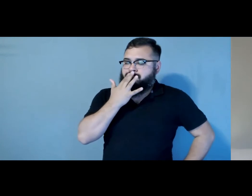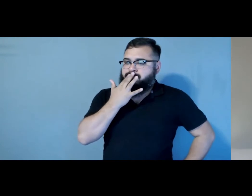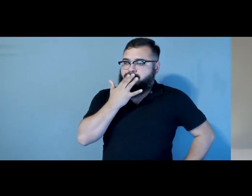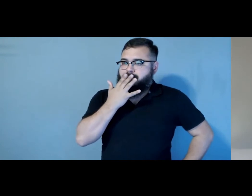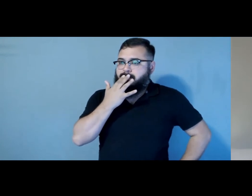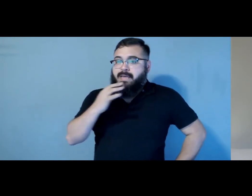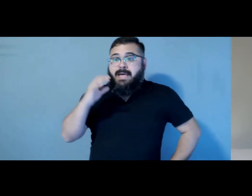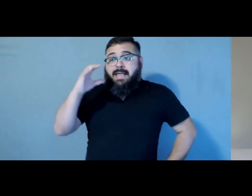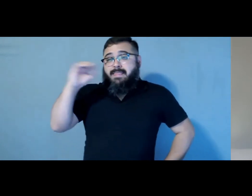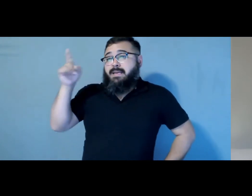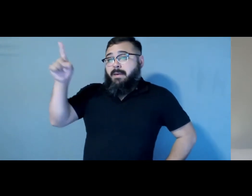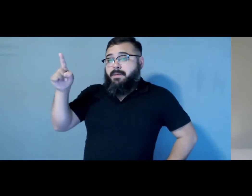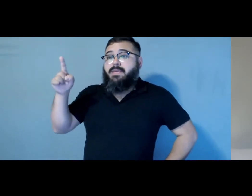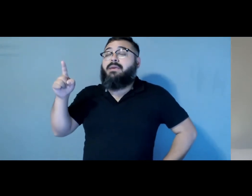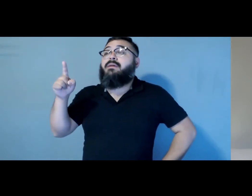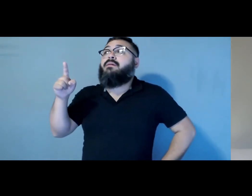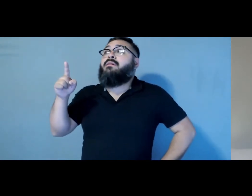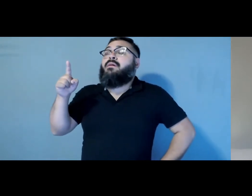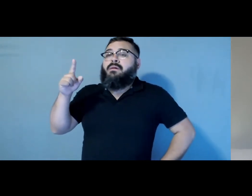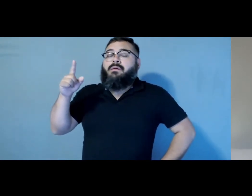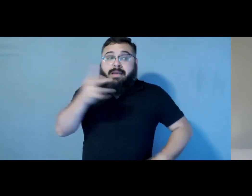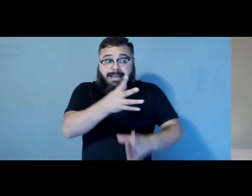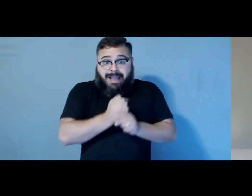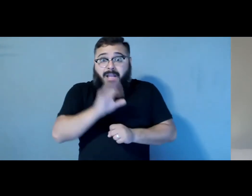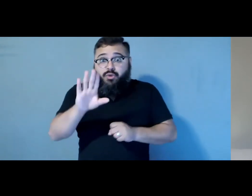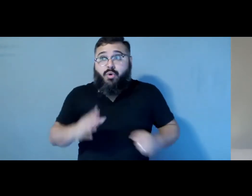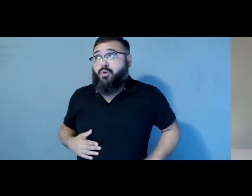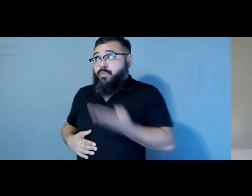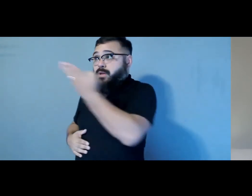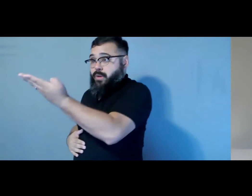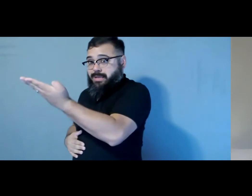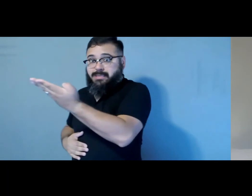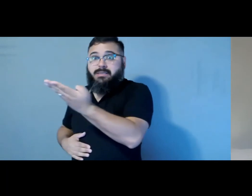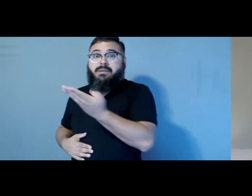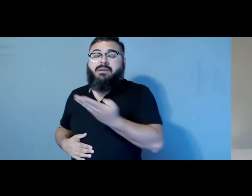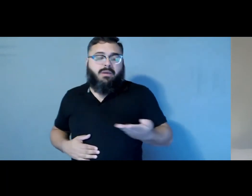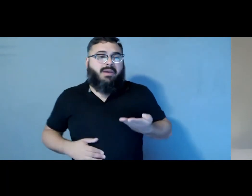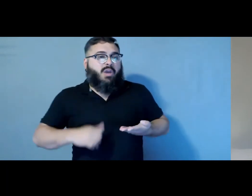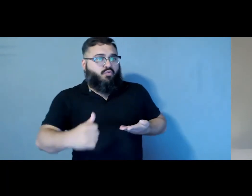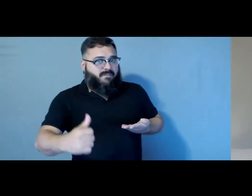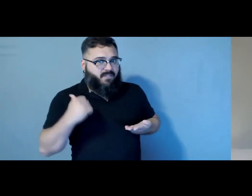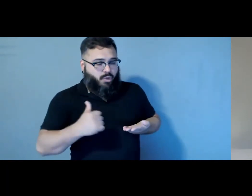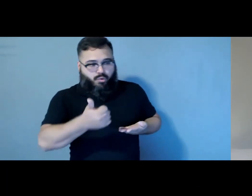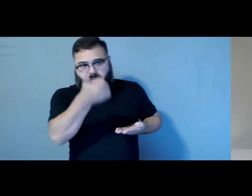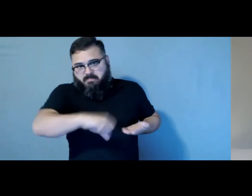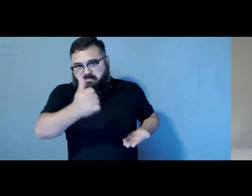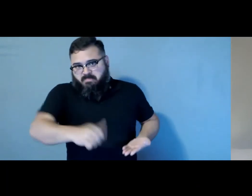refused the accommodations that you were requesting. So you had some accommodations that were requested and probably they were straightforward,